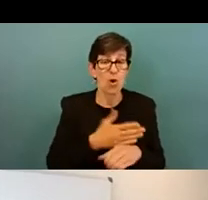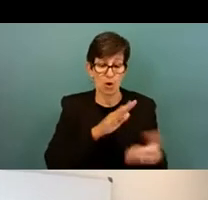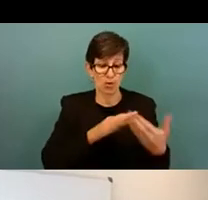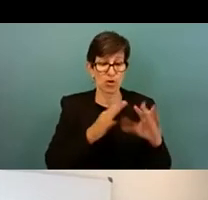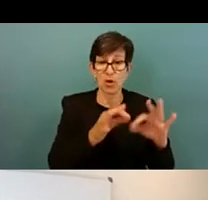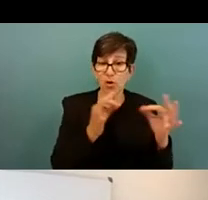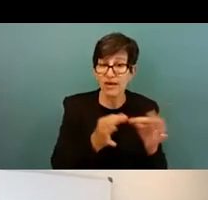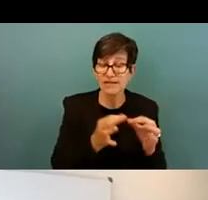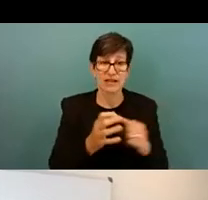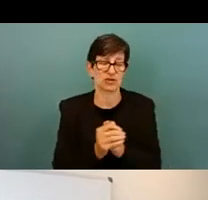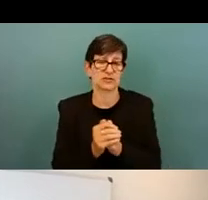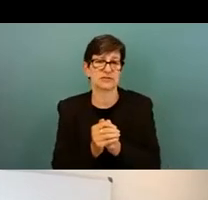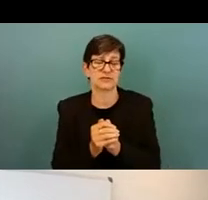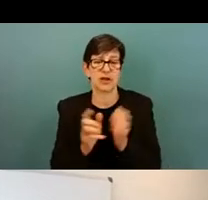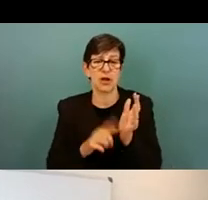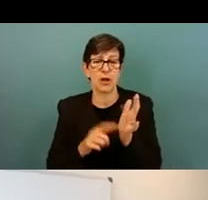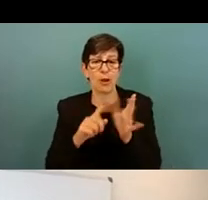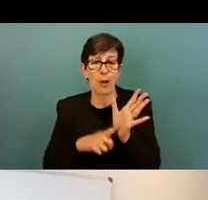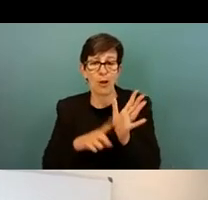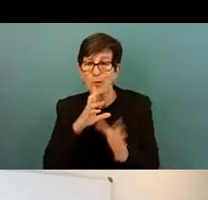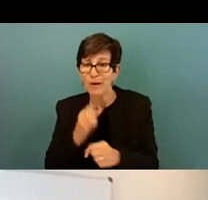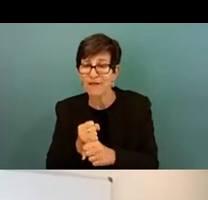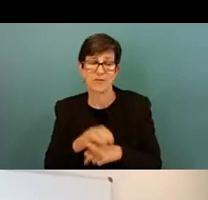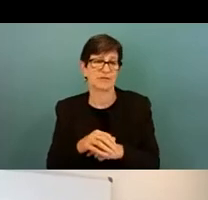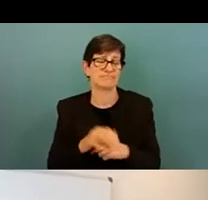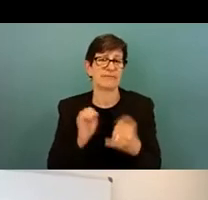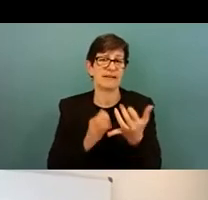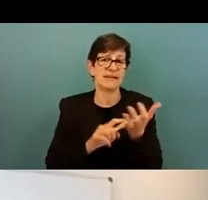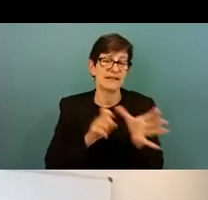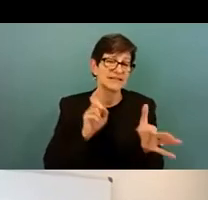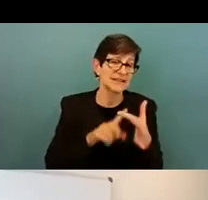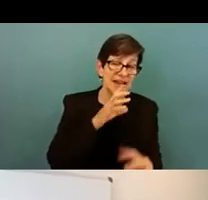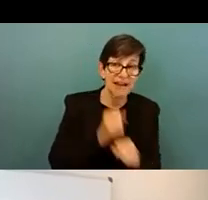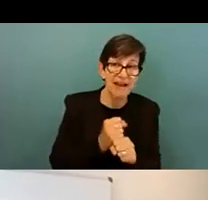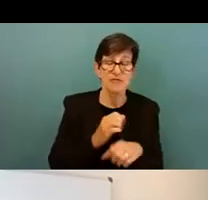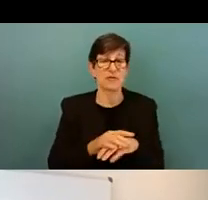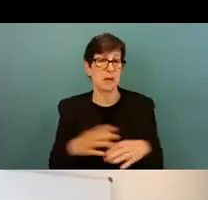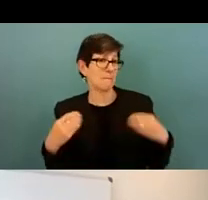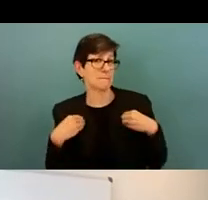government, in the business world, and in our research colleagues elsewhere in academe,